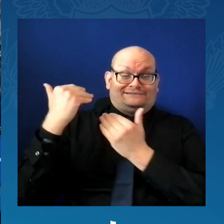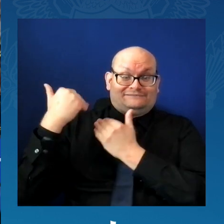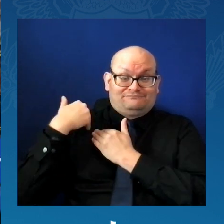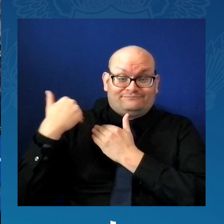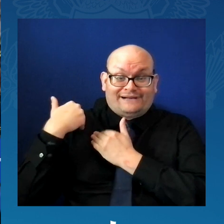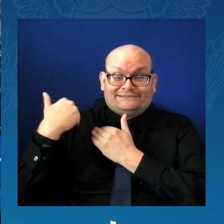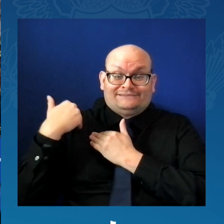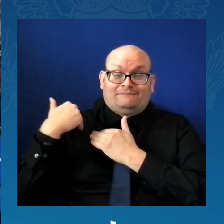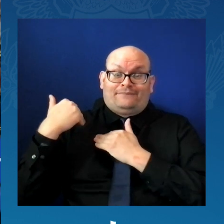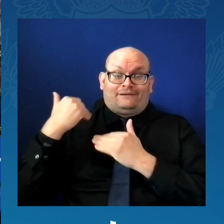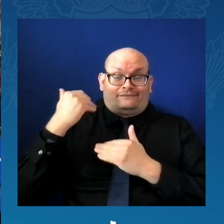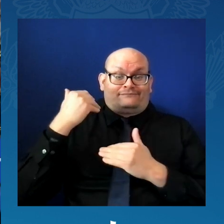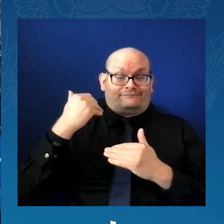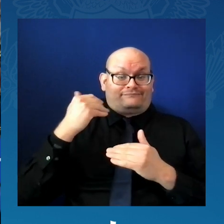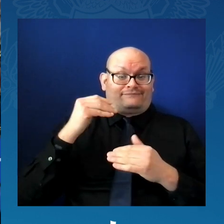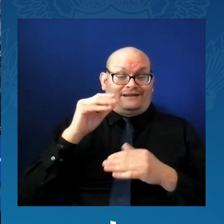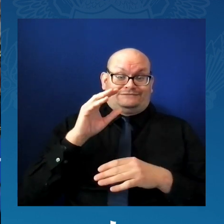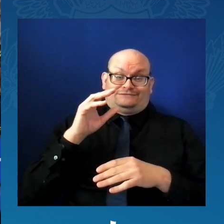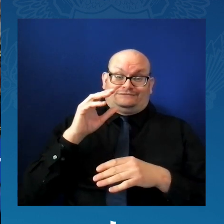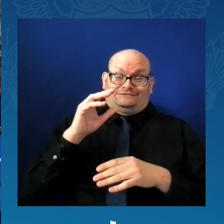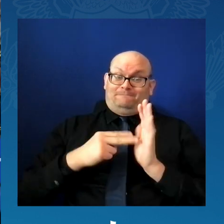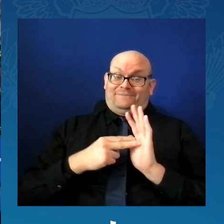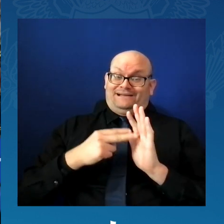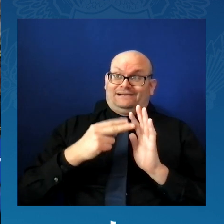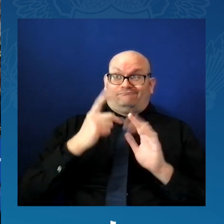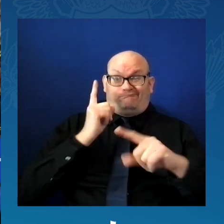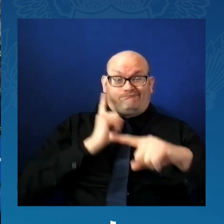and otherwise to reduce the risks, the inherent risks,